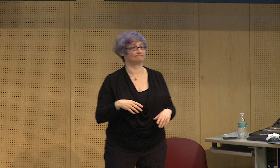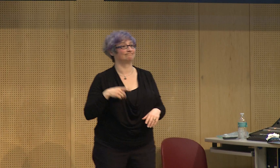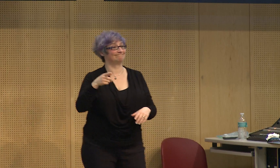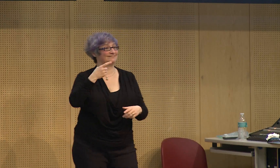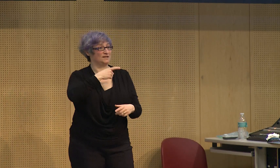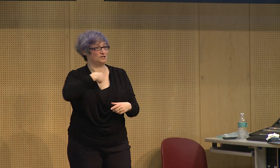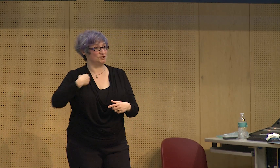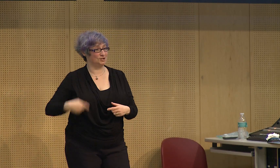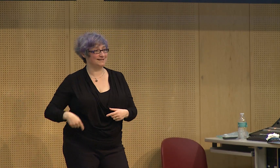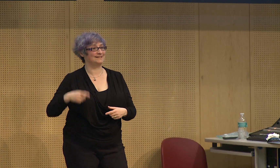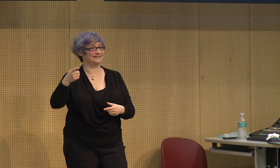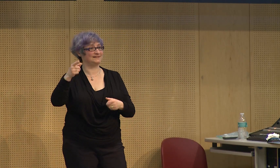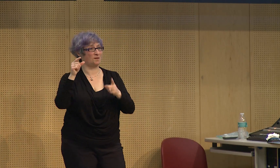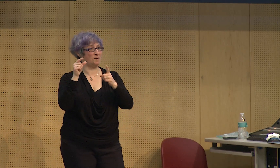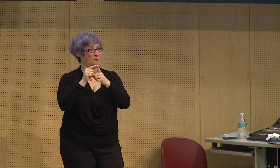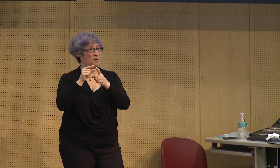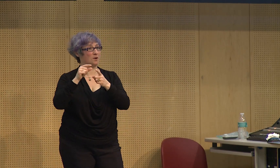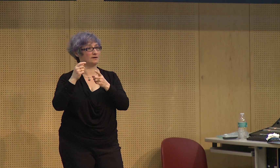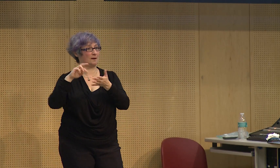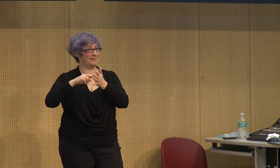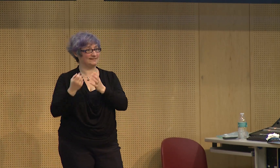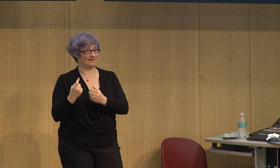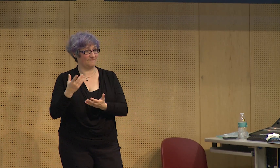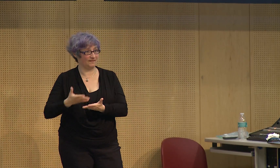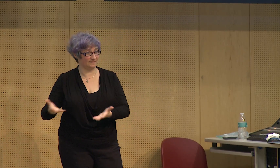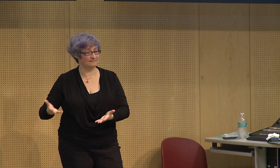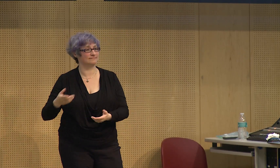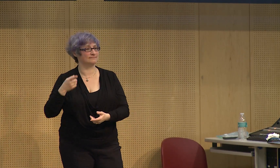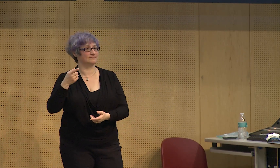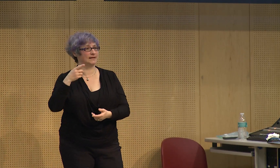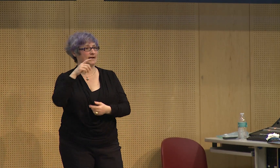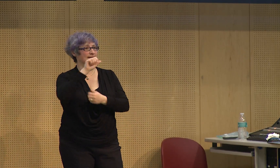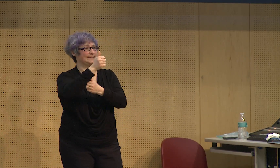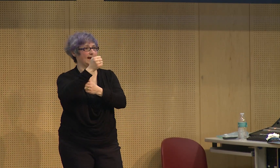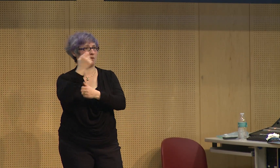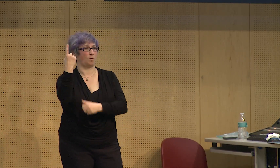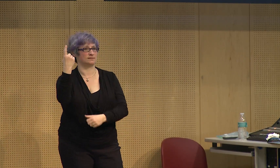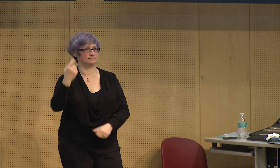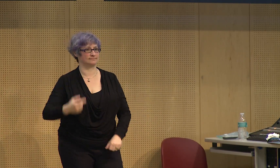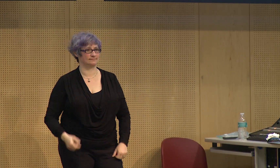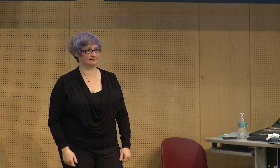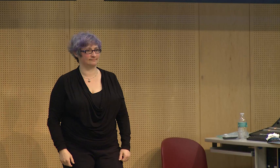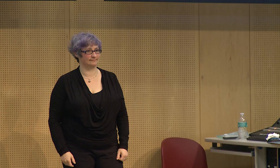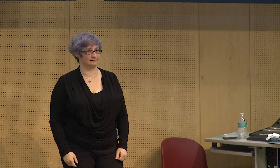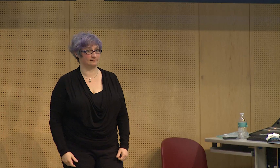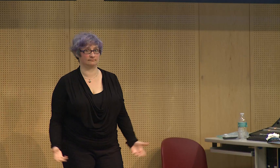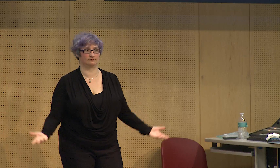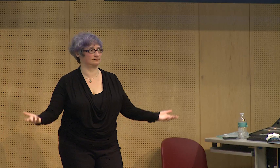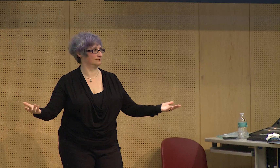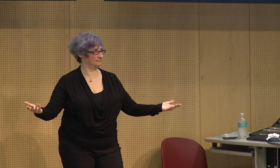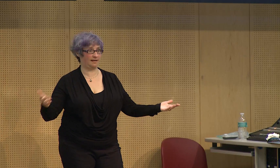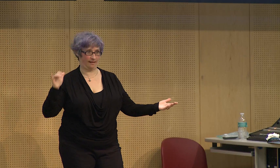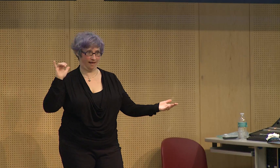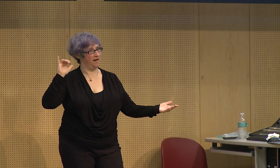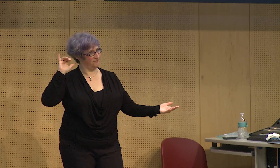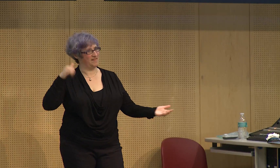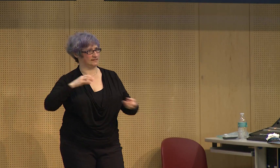eleven is word that is--does not naturally follow ten. However, in the Chinese language,